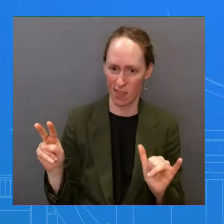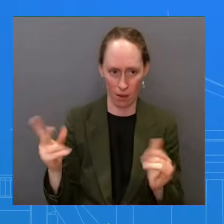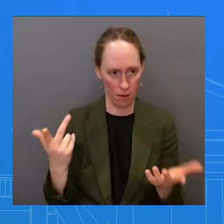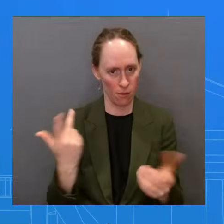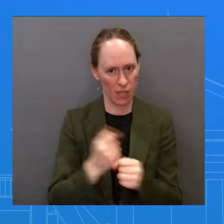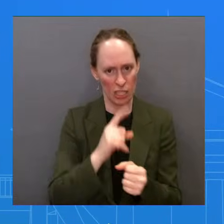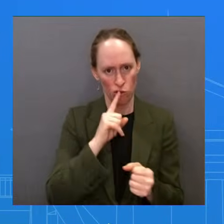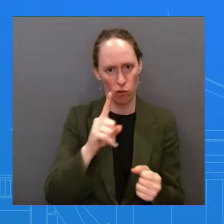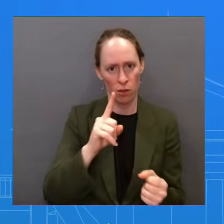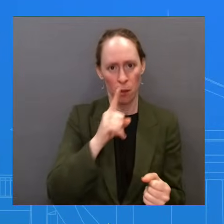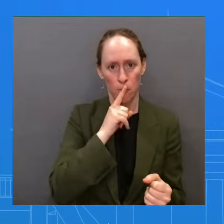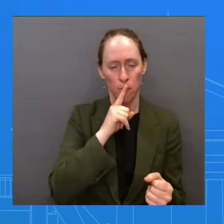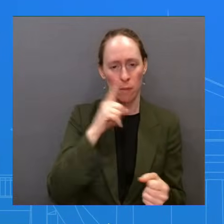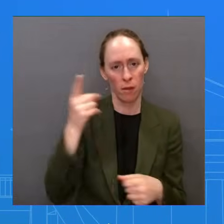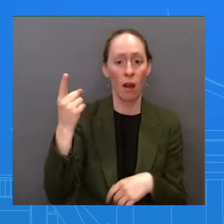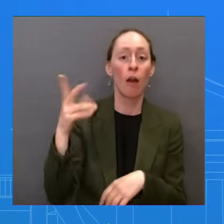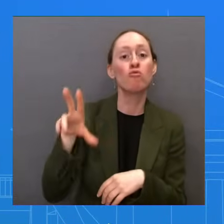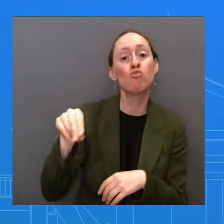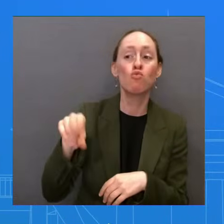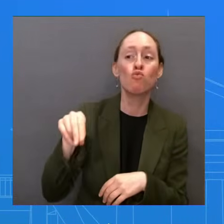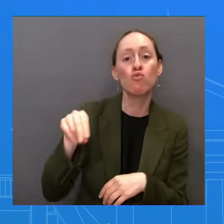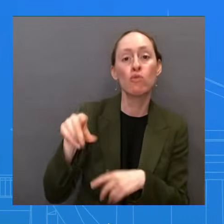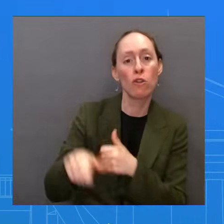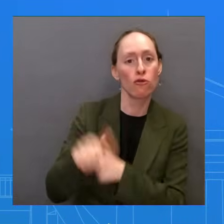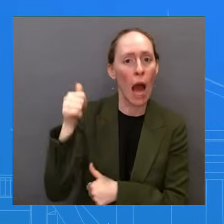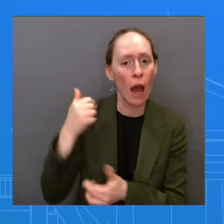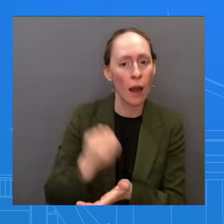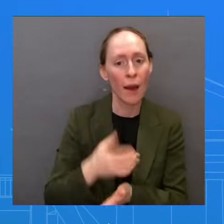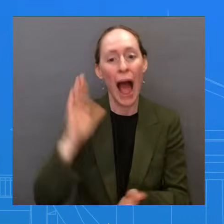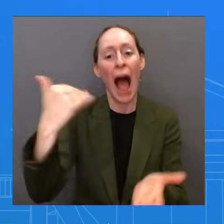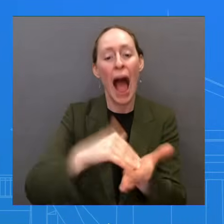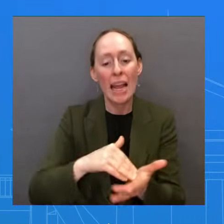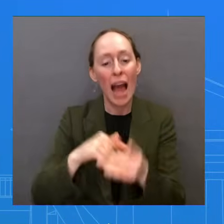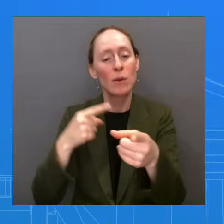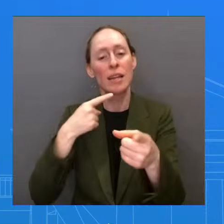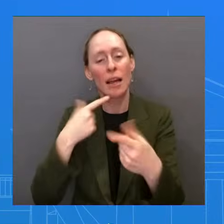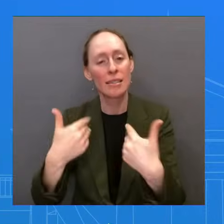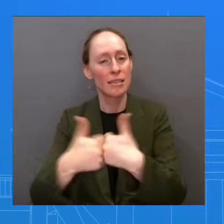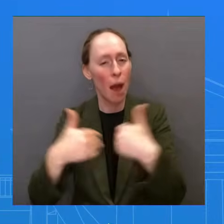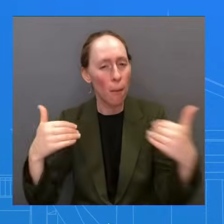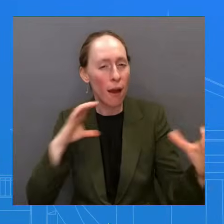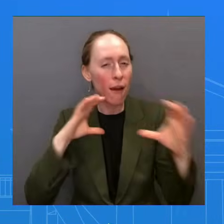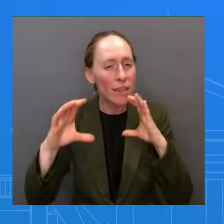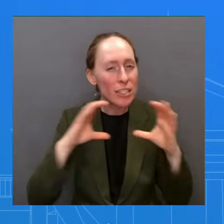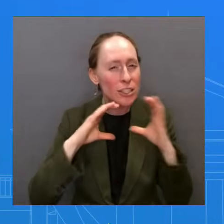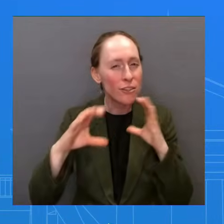is that, again, only after the debt ceiling is raised? Or is he going to have that separate conversation